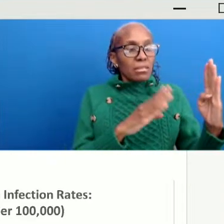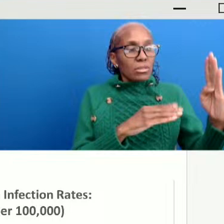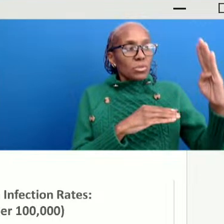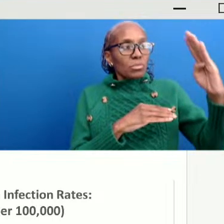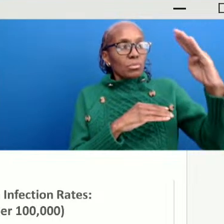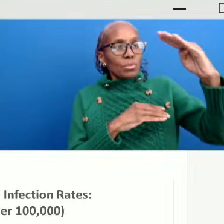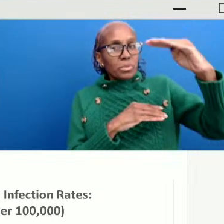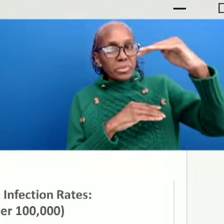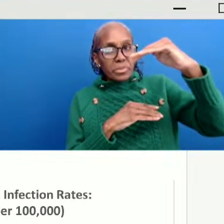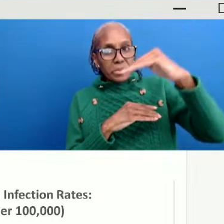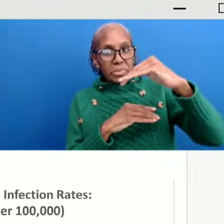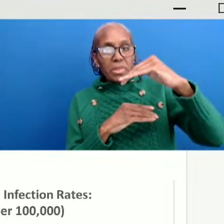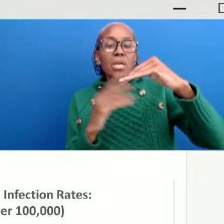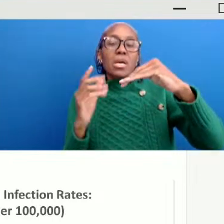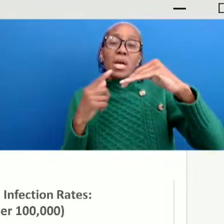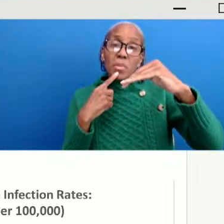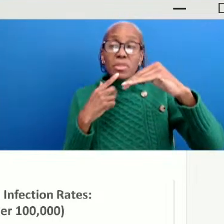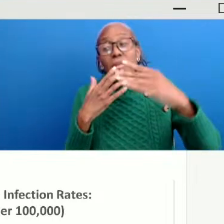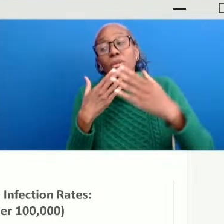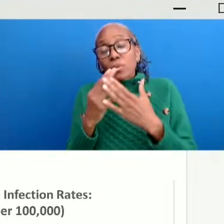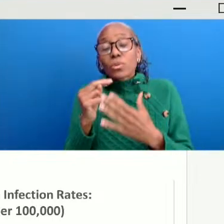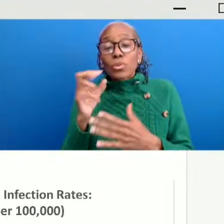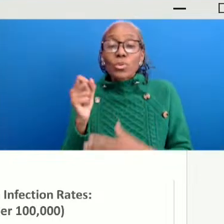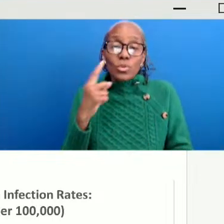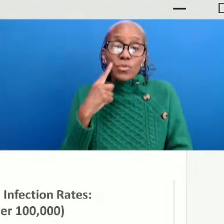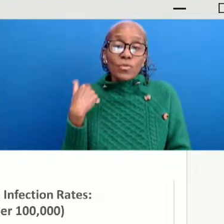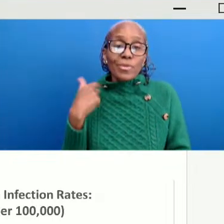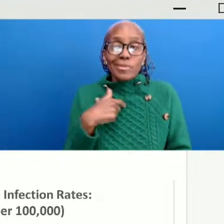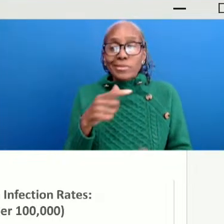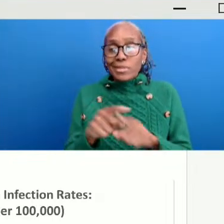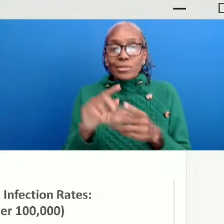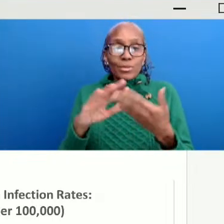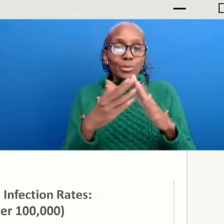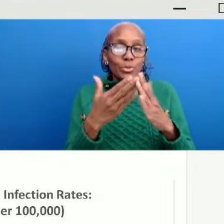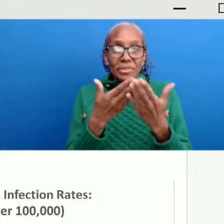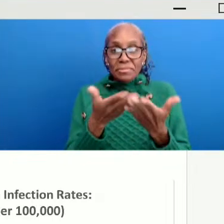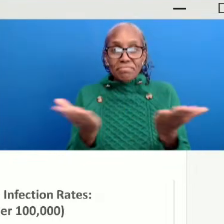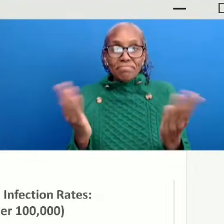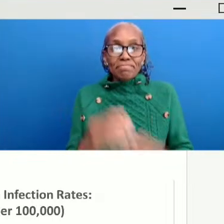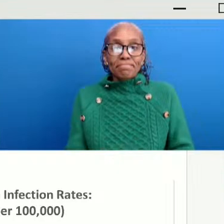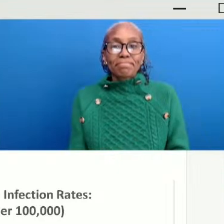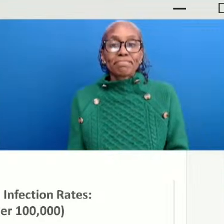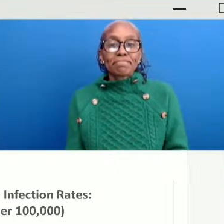BUT AGAIN SEEING THIS CURVE